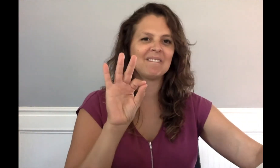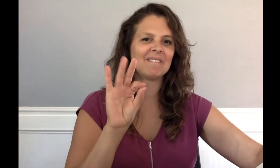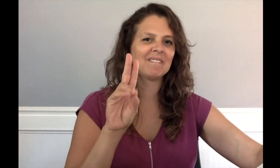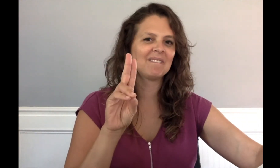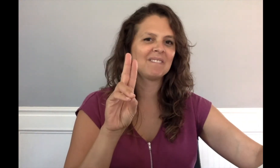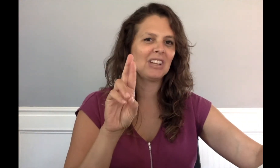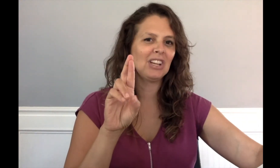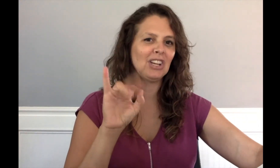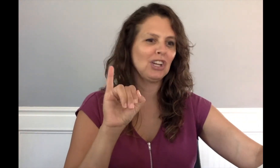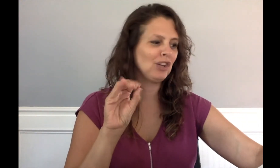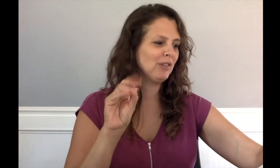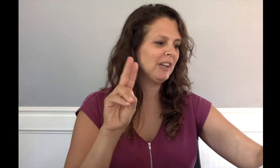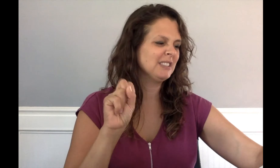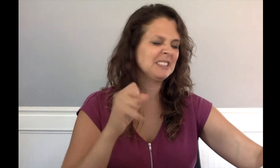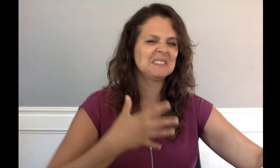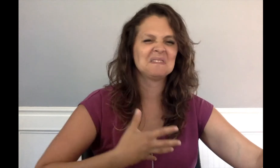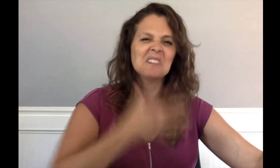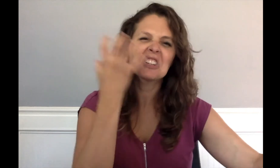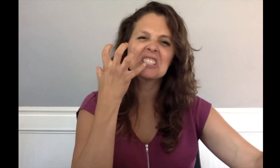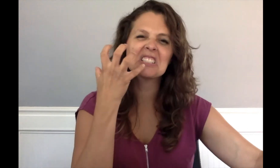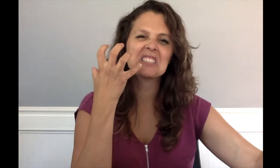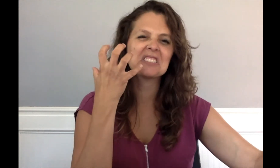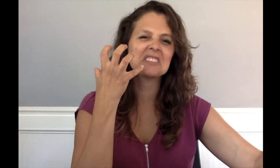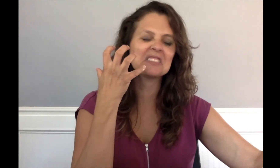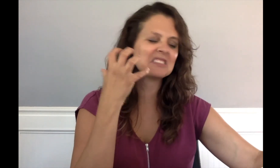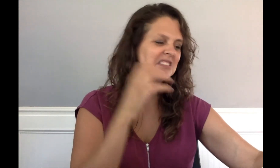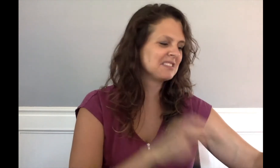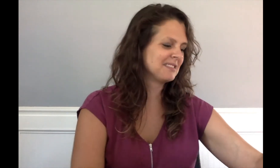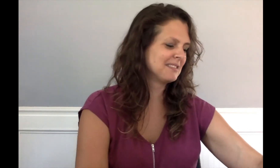F-U-R-I-O-U-S. Furious.